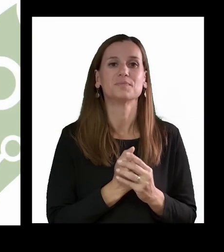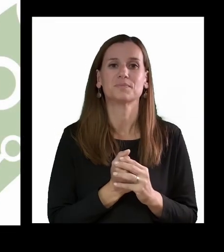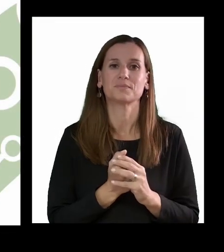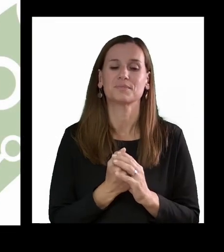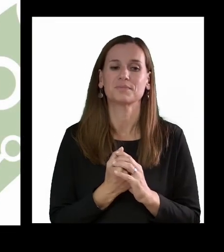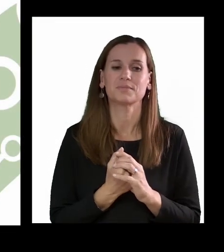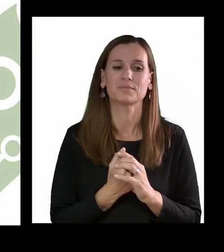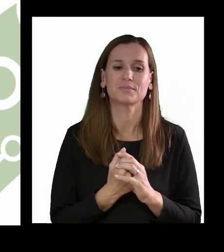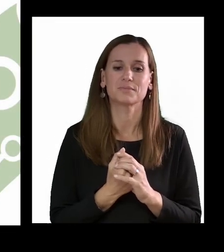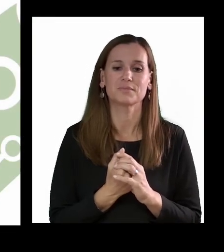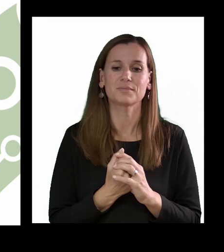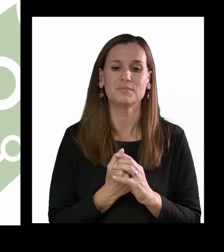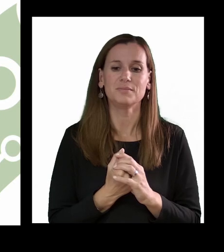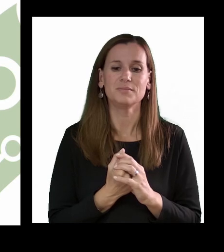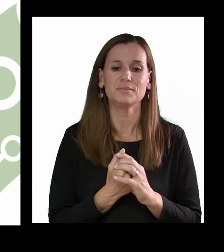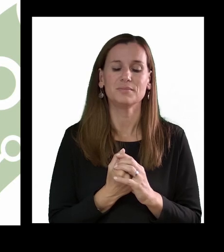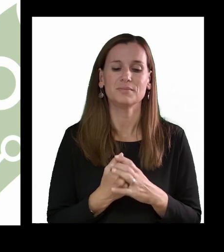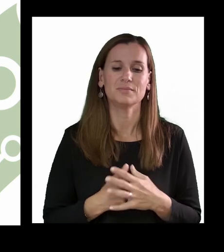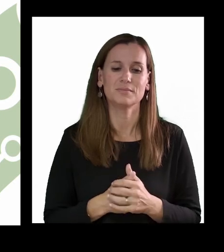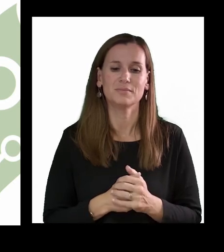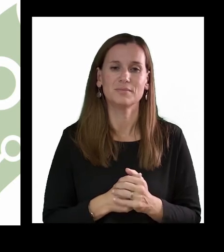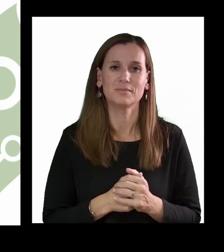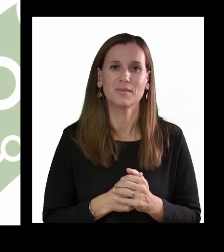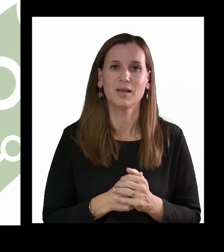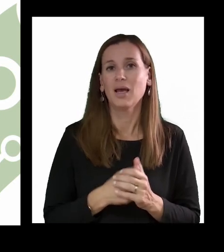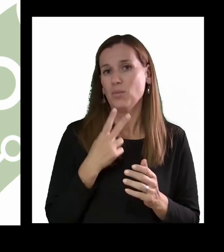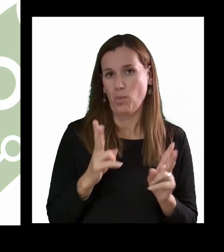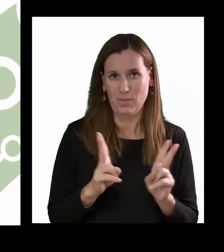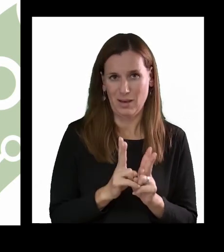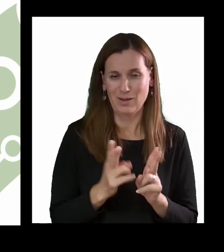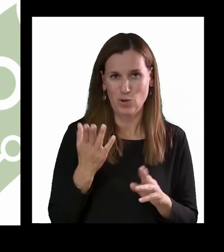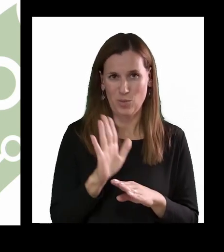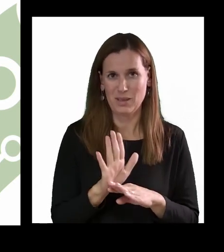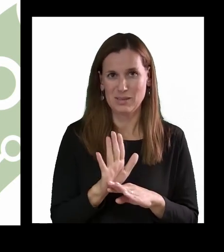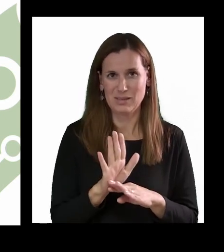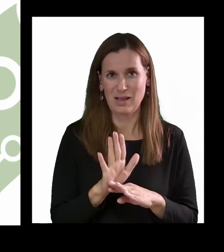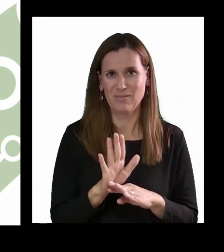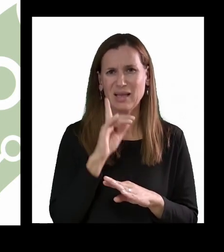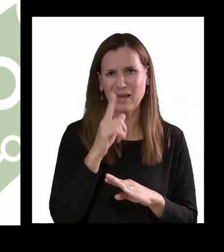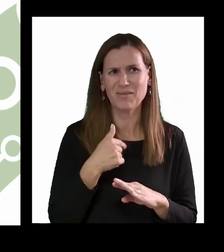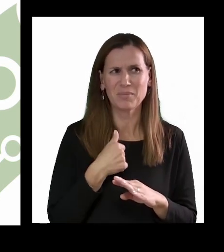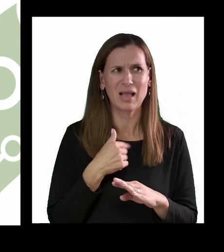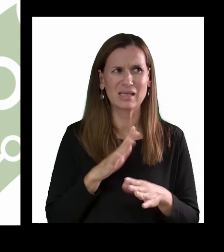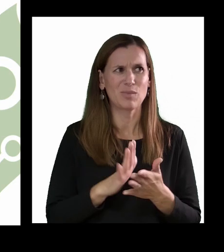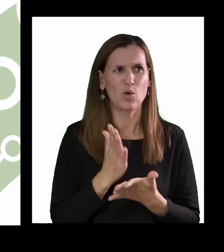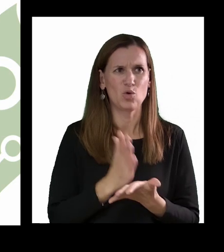Okay? Perfect. This slide is perfect. I will be very quickly. I know that we are running of time, so thank you very much.